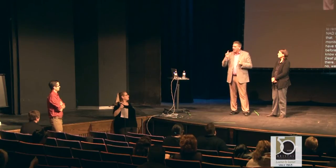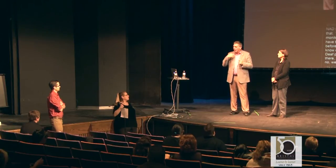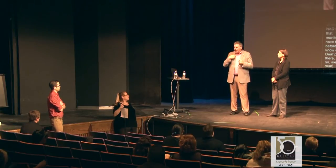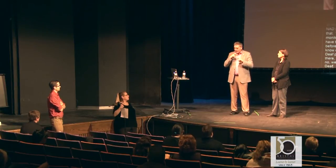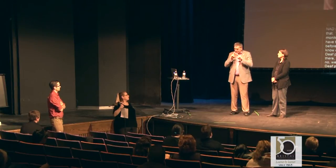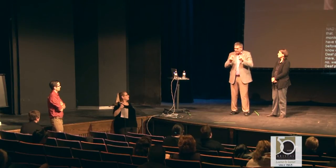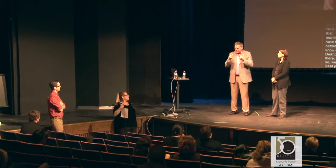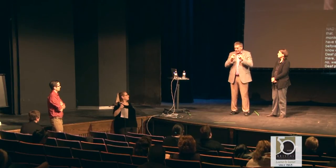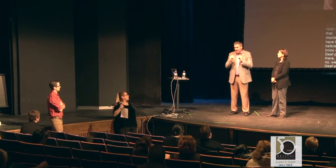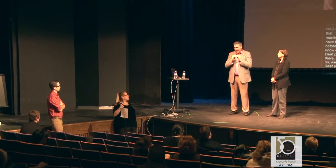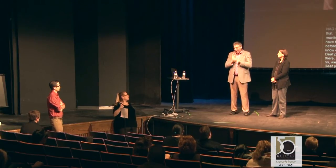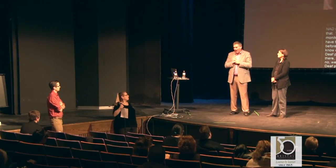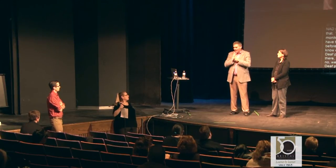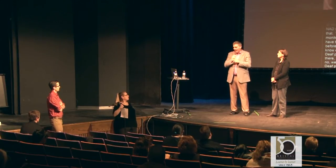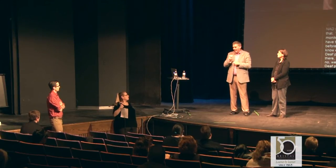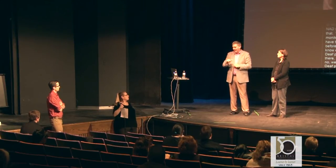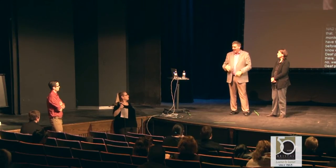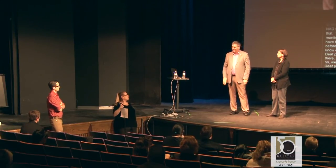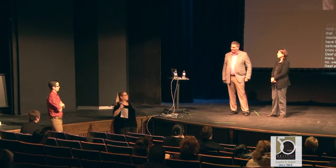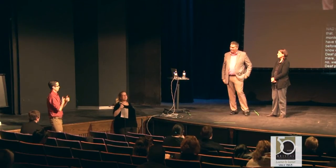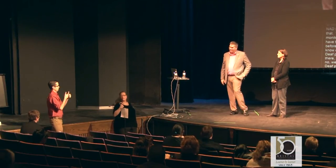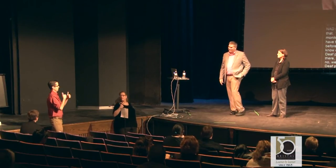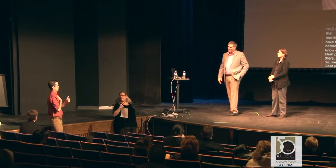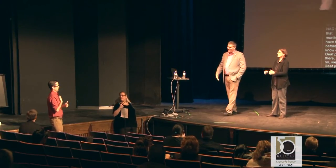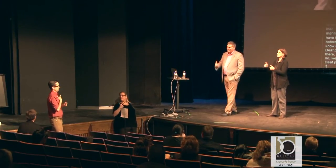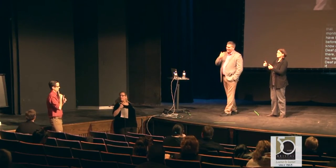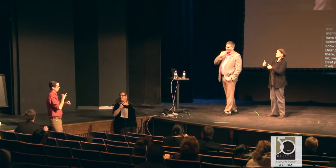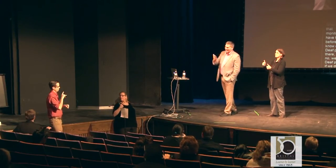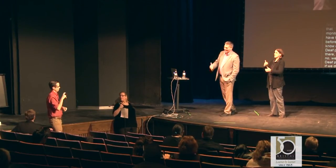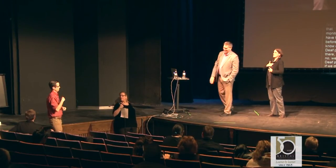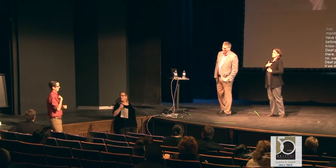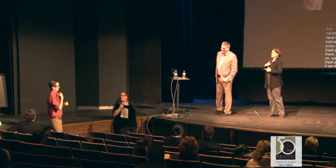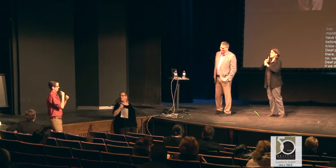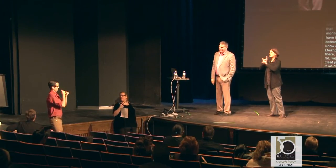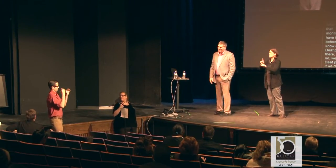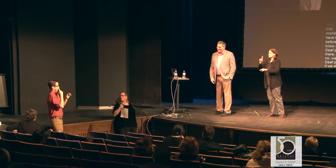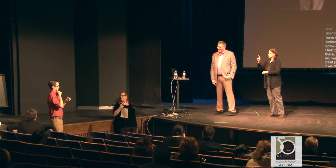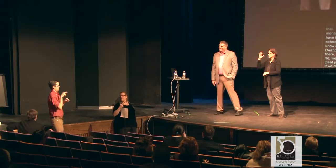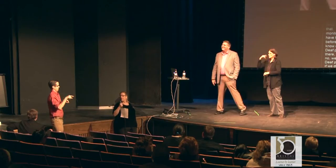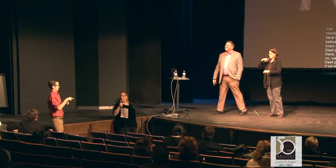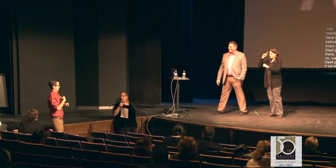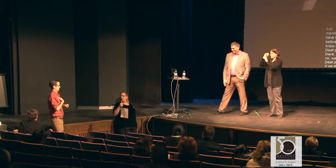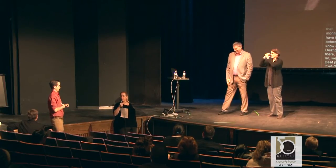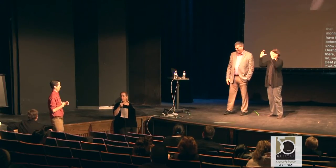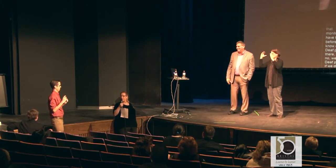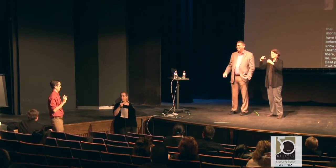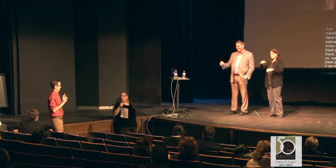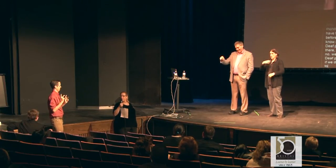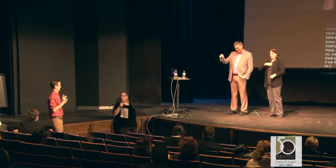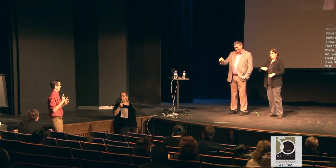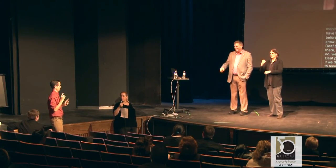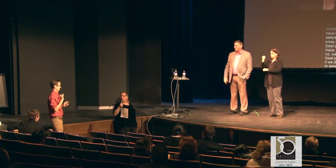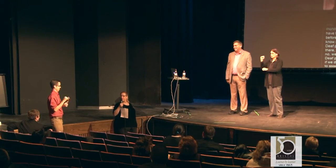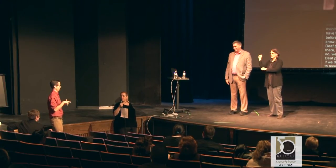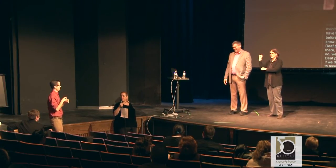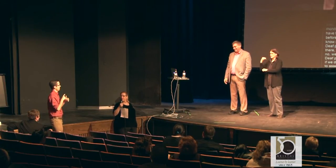if we do, dammed if we don't so we really need to assess the situation more carefully. >>SPEAKER: Thank you very much for